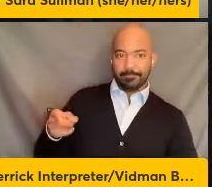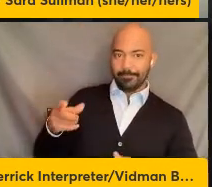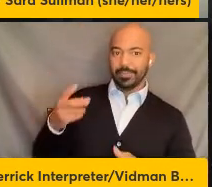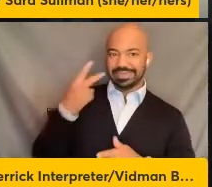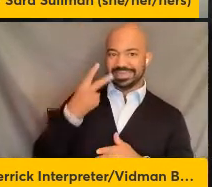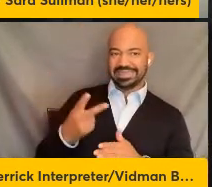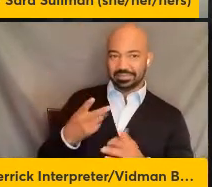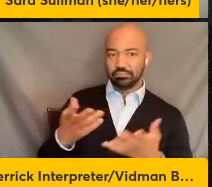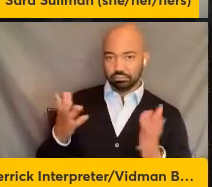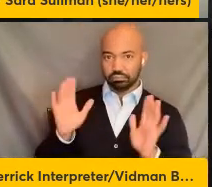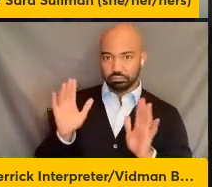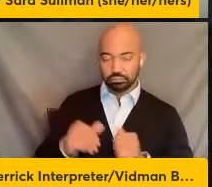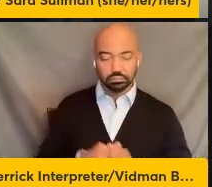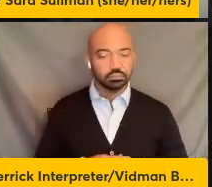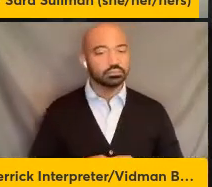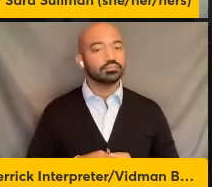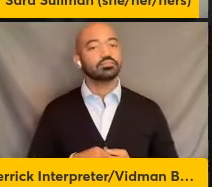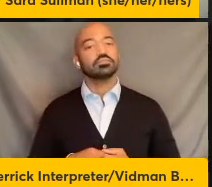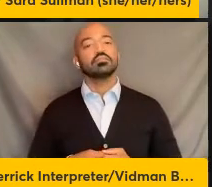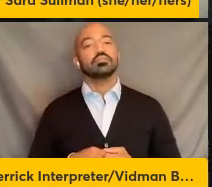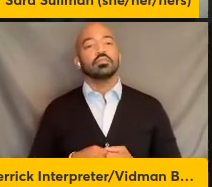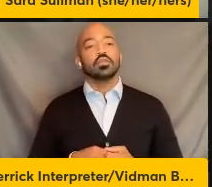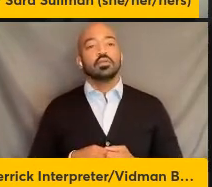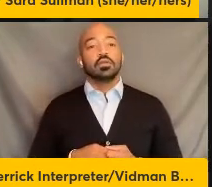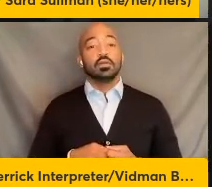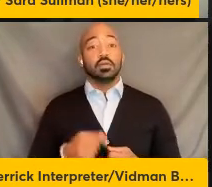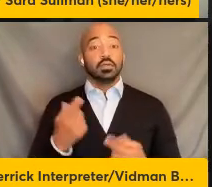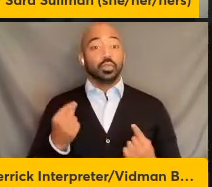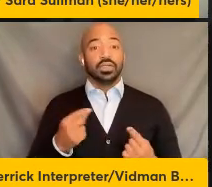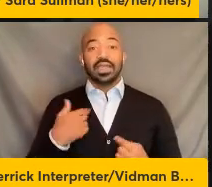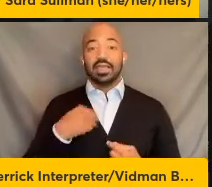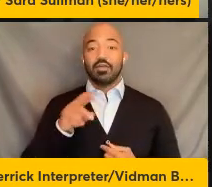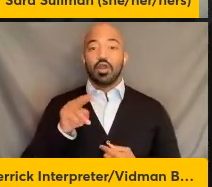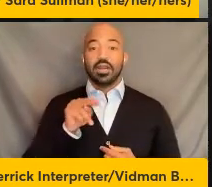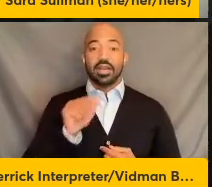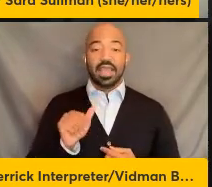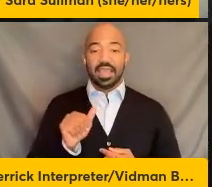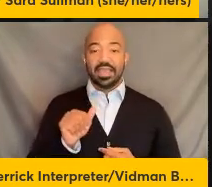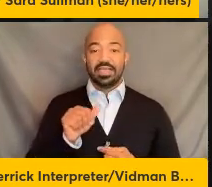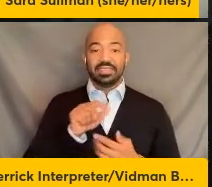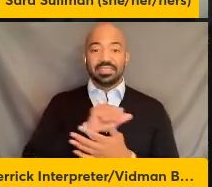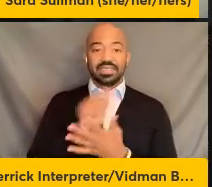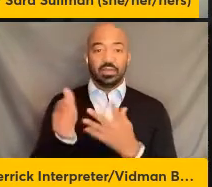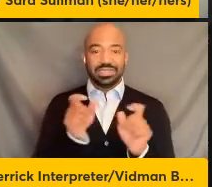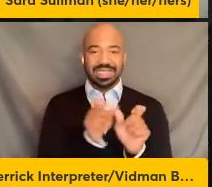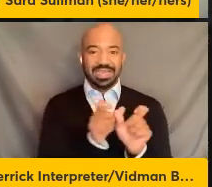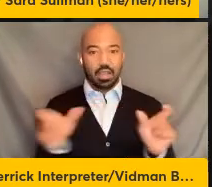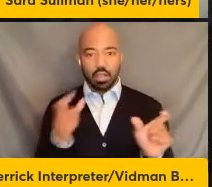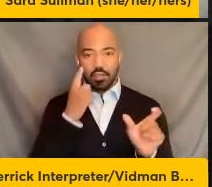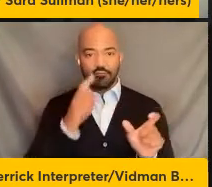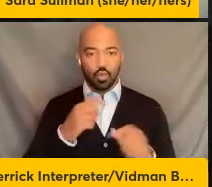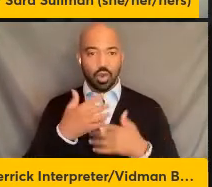these individuals, and perform RNA sequencing on whole blood samples. So this will give us an actual insight into